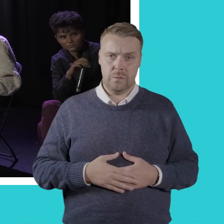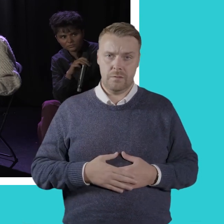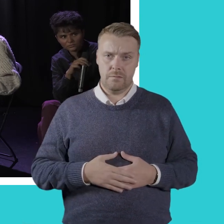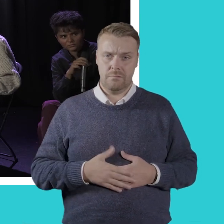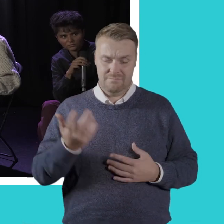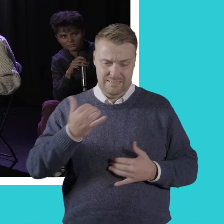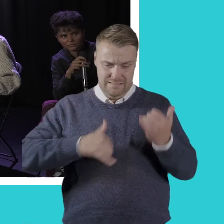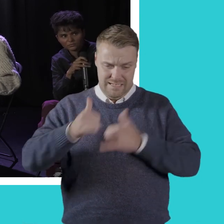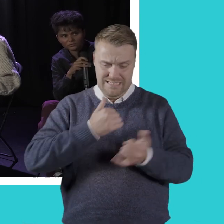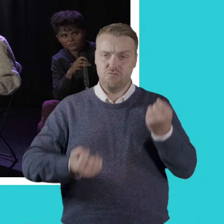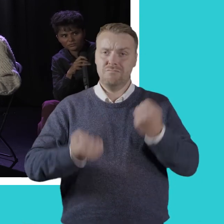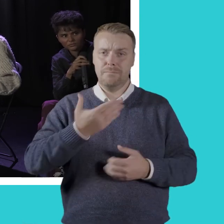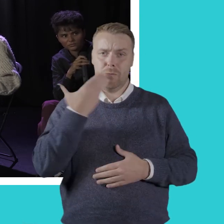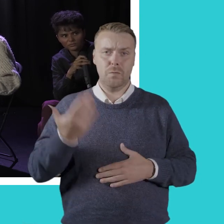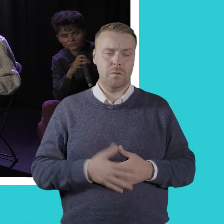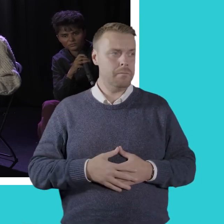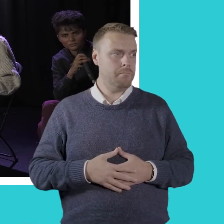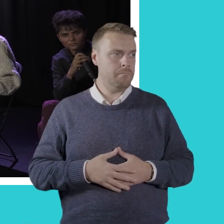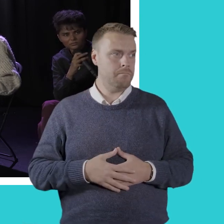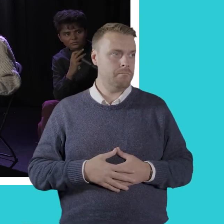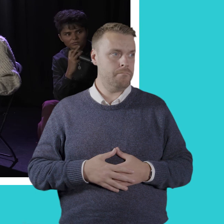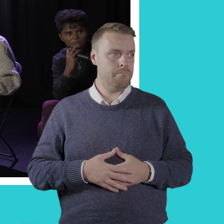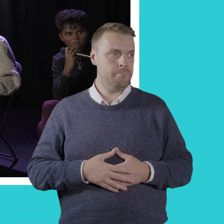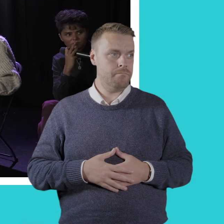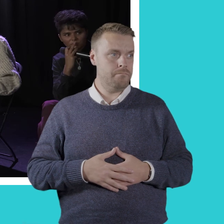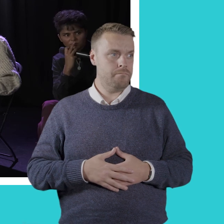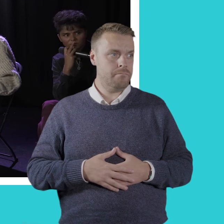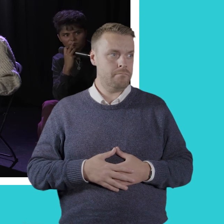Over stimulation as well over stimulation I think as well.